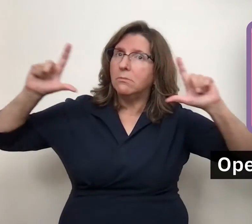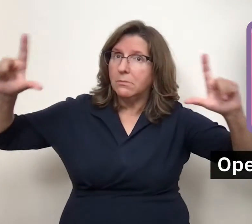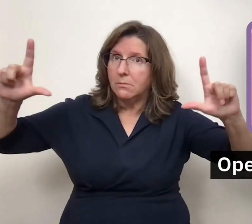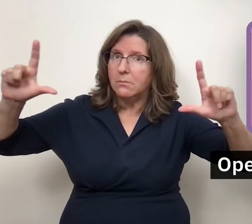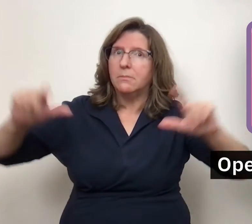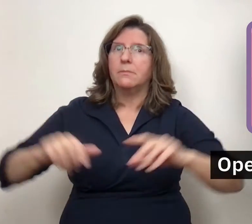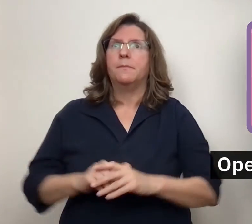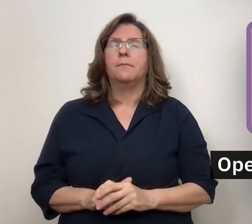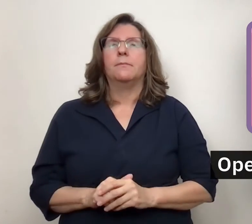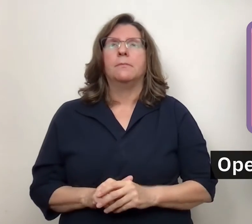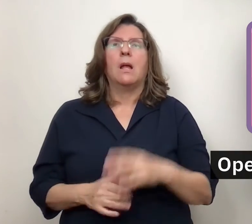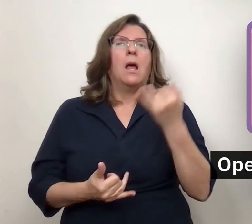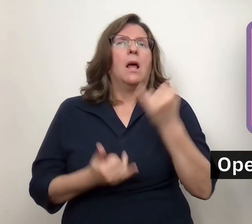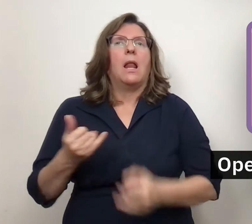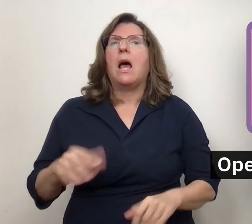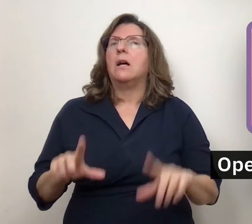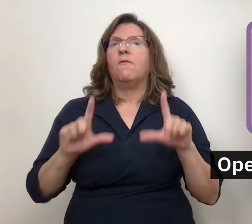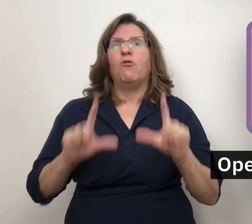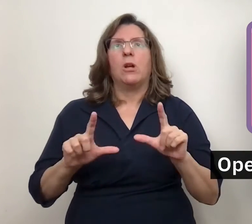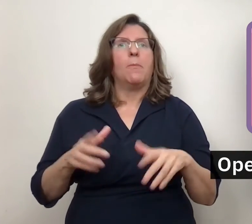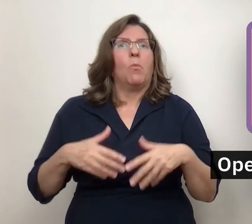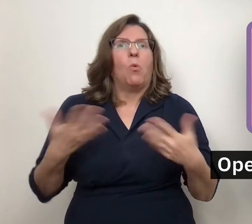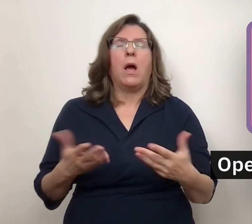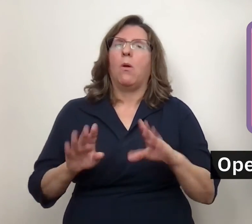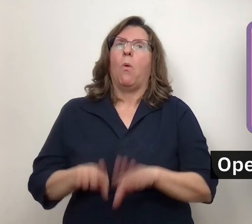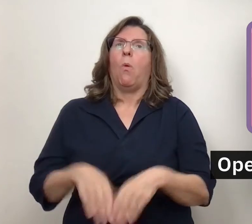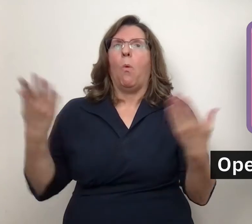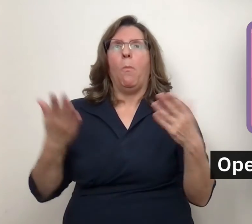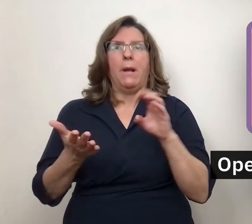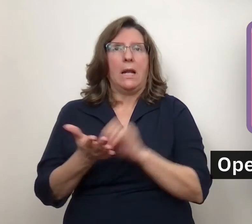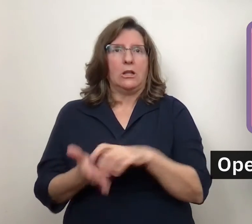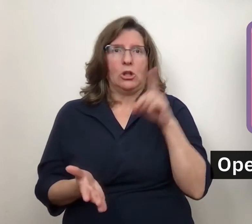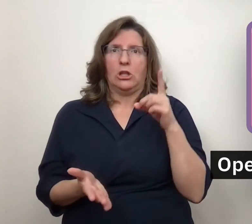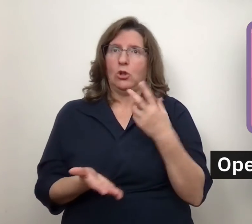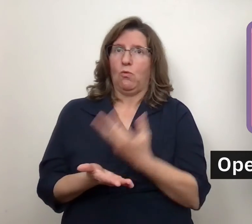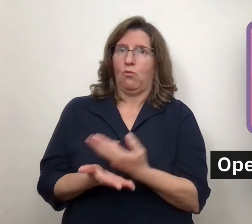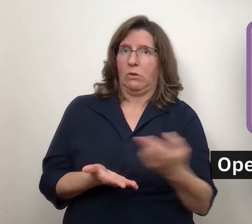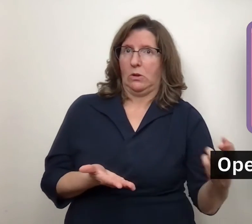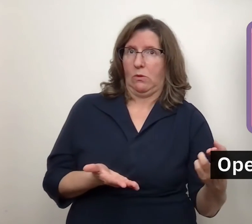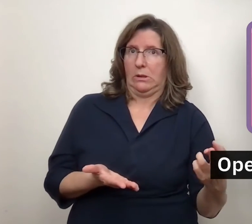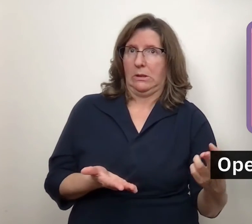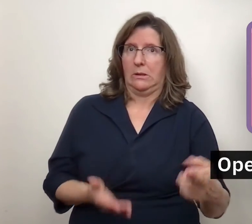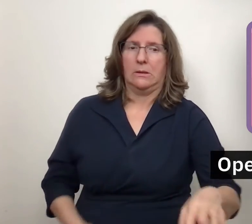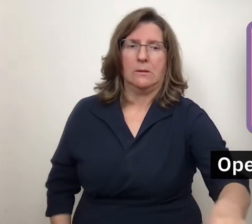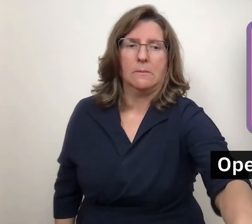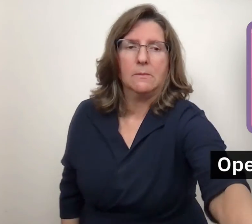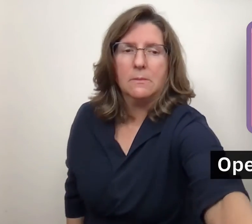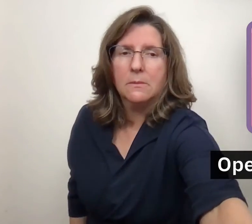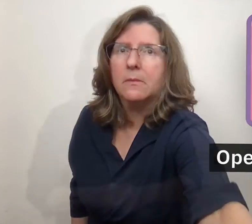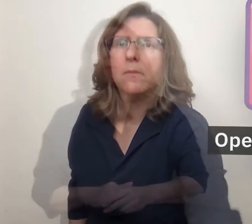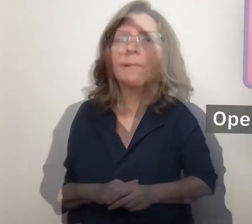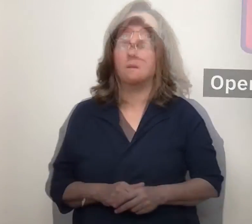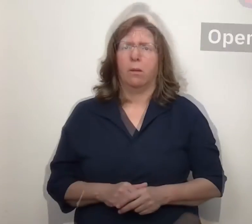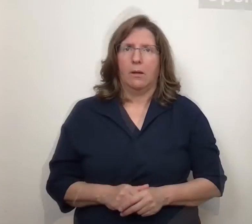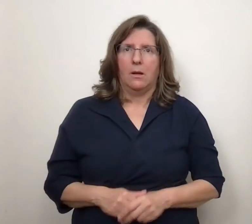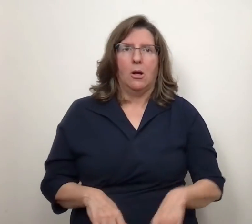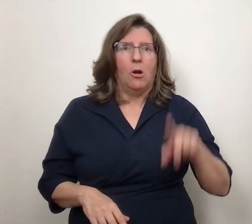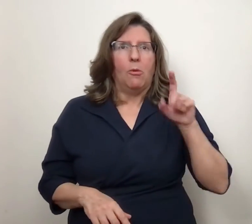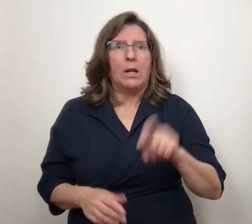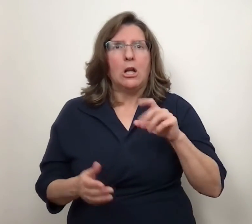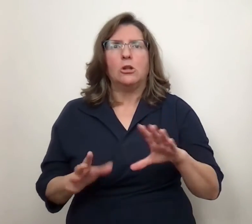The next framework we are going to consider